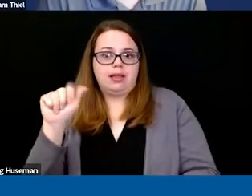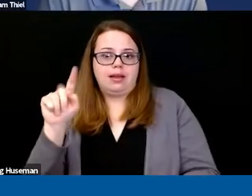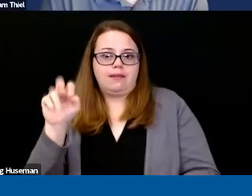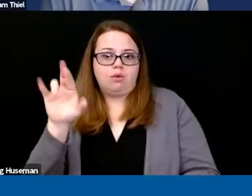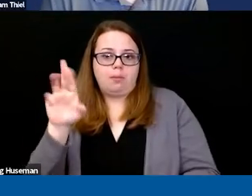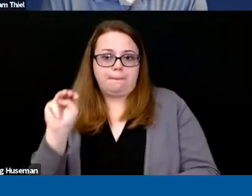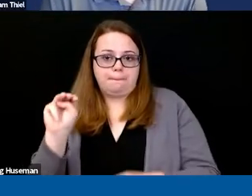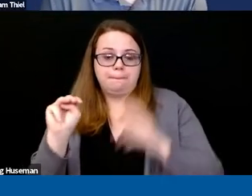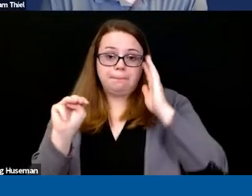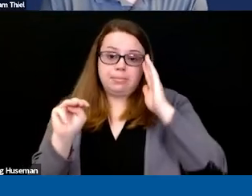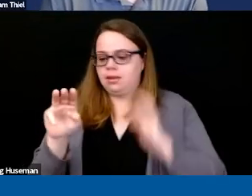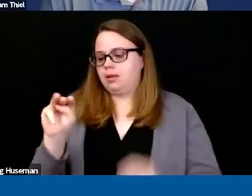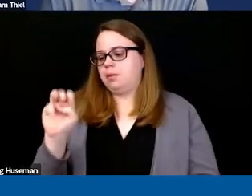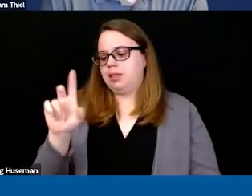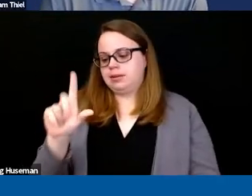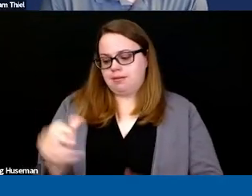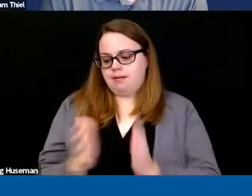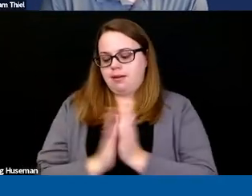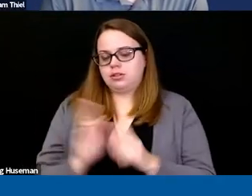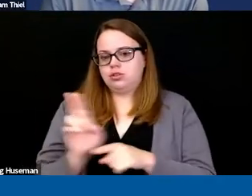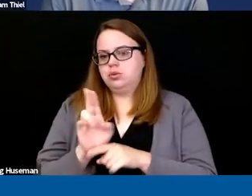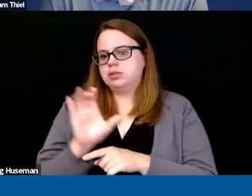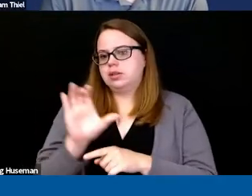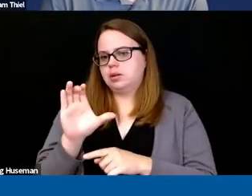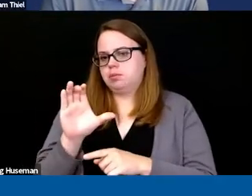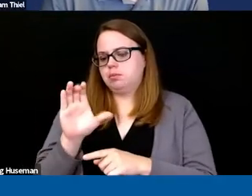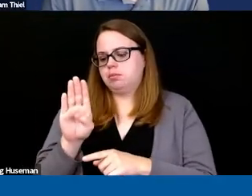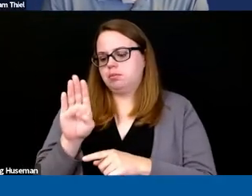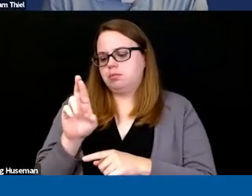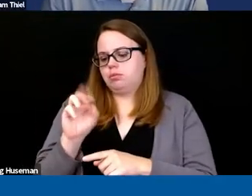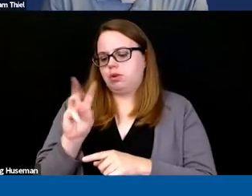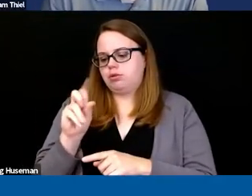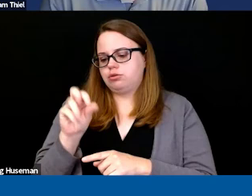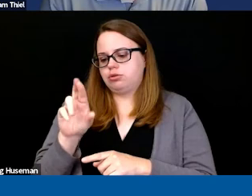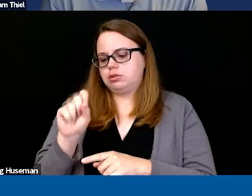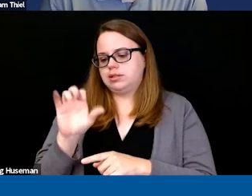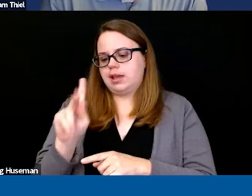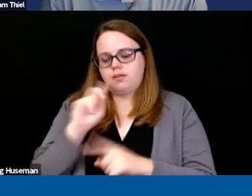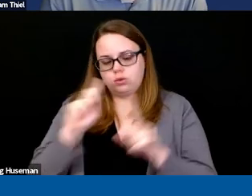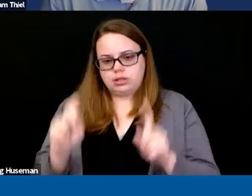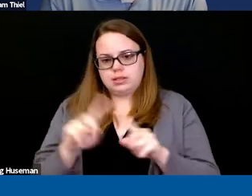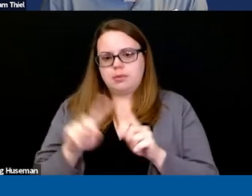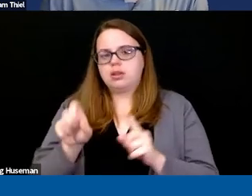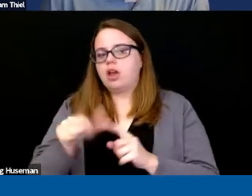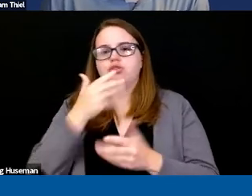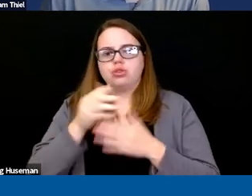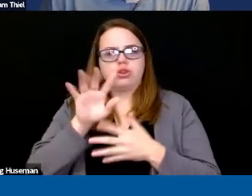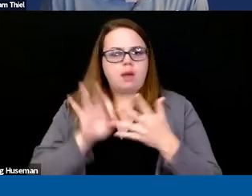Melissa asks, "Using BrowserStack currently for testing, but what are some good options for implementing testing with AT?"